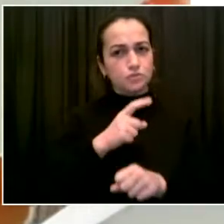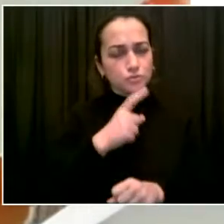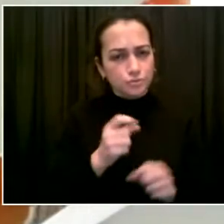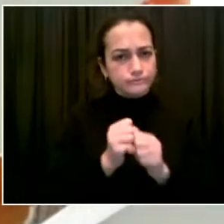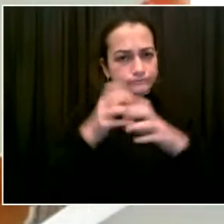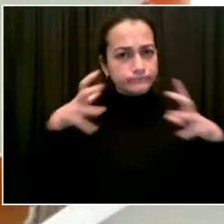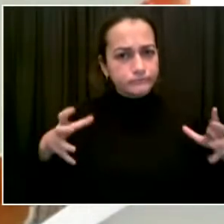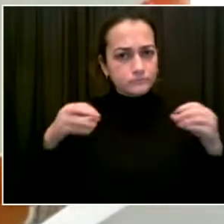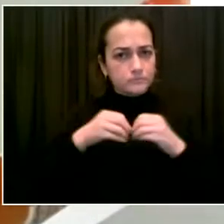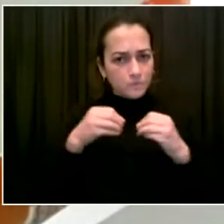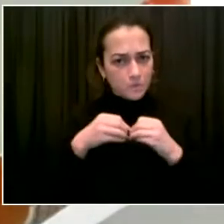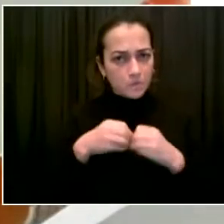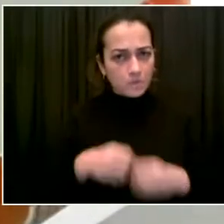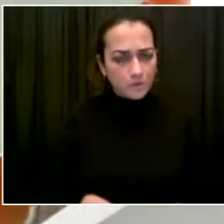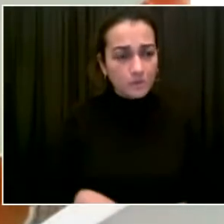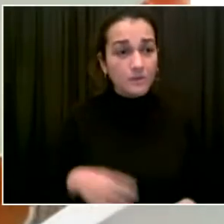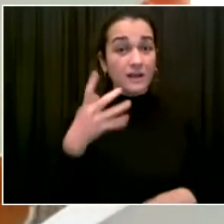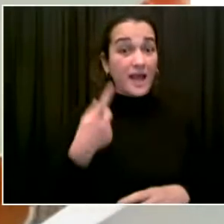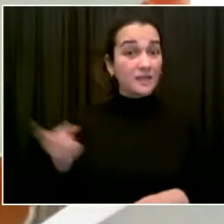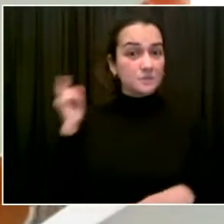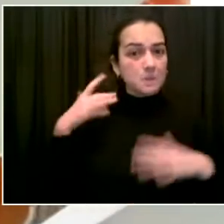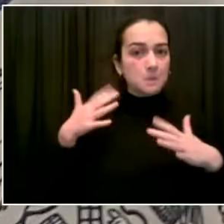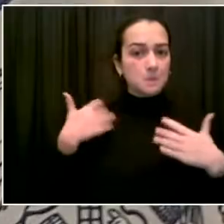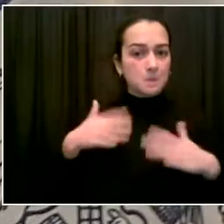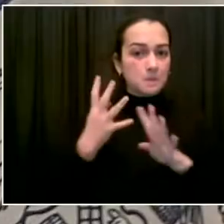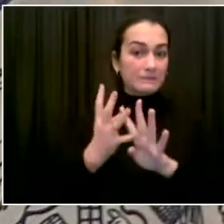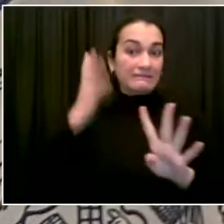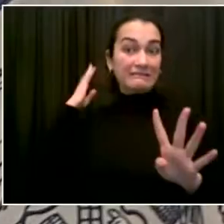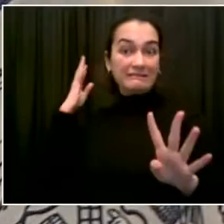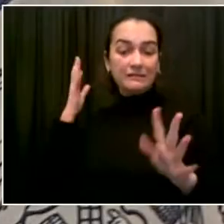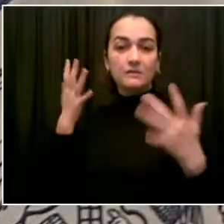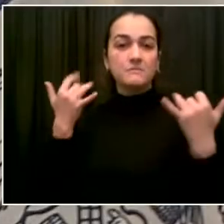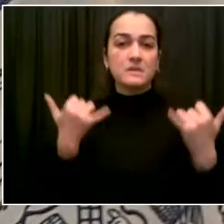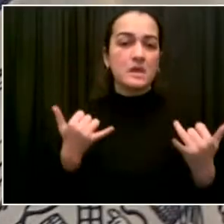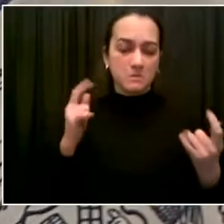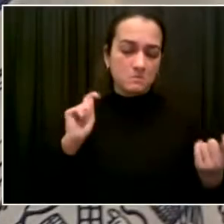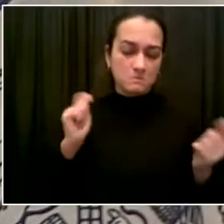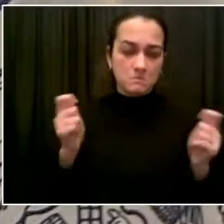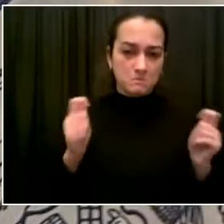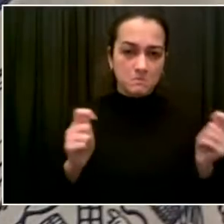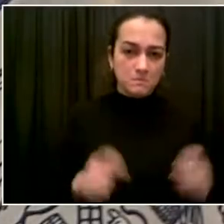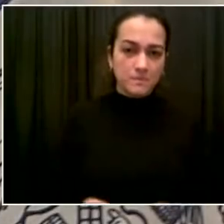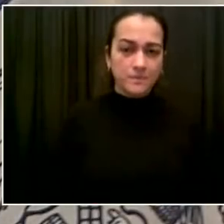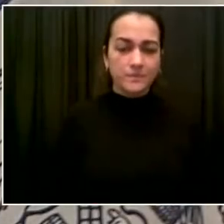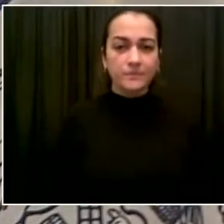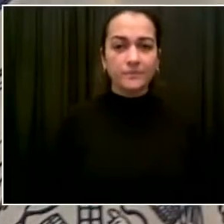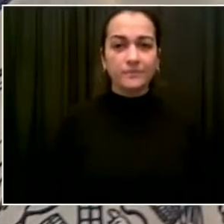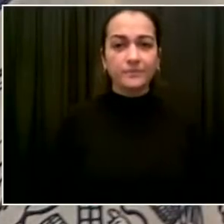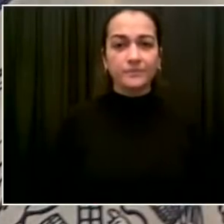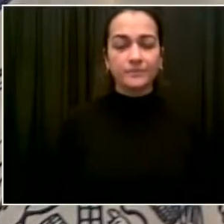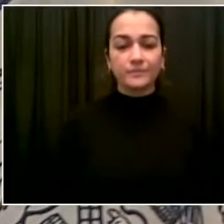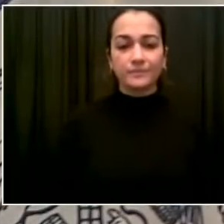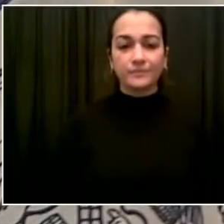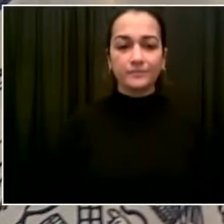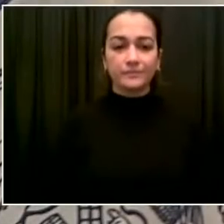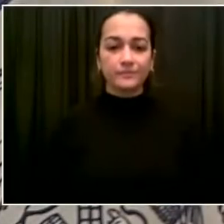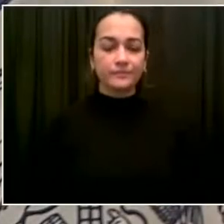GET BETTER AND BETTER AS WE HAVE A TIGHTER STRUCTURE IN PLACE. I JUST WANT TO